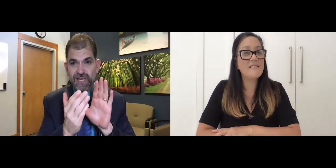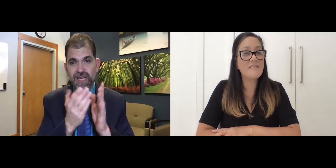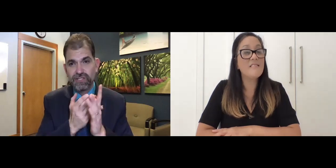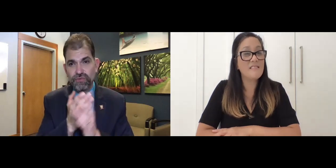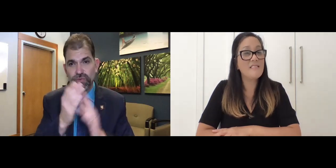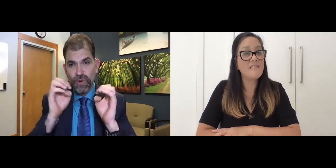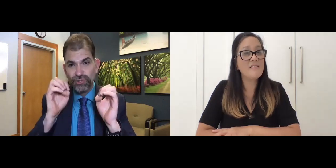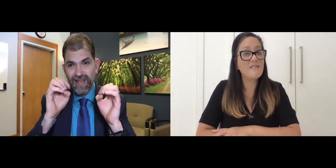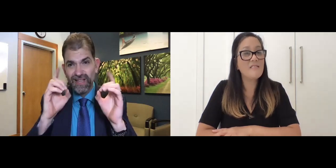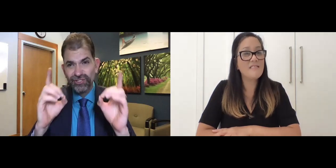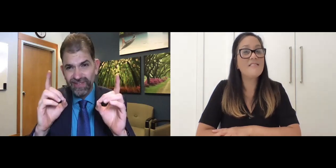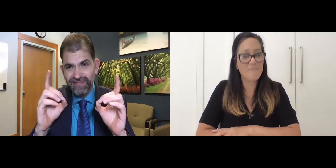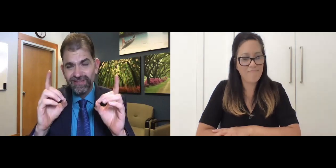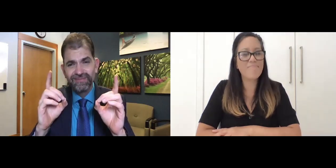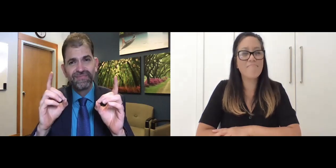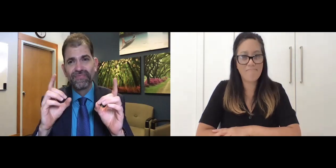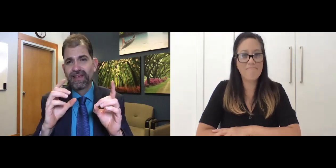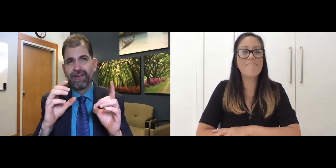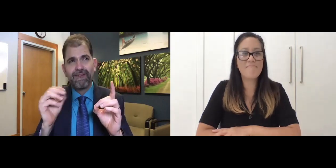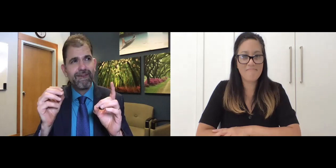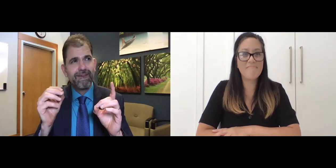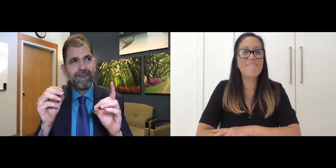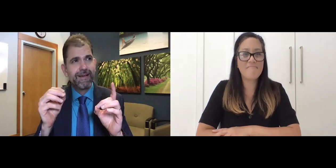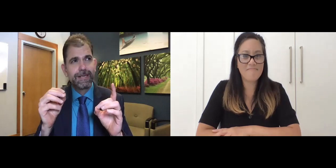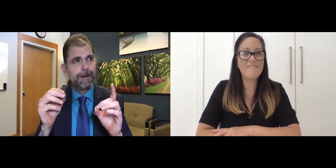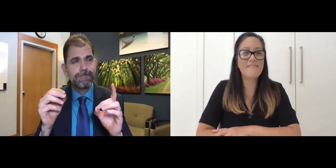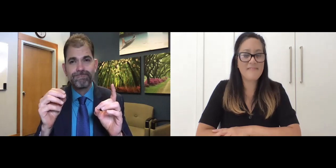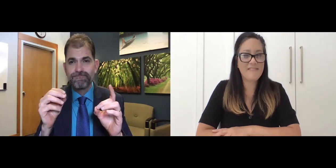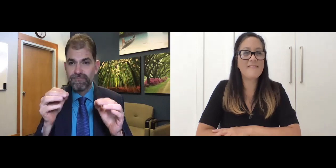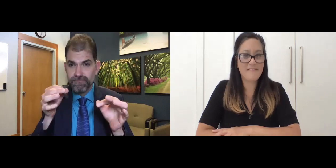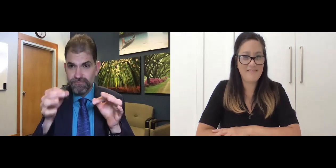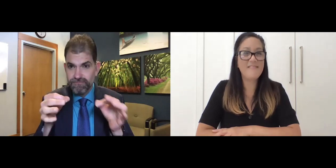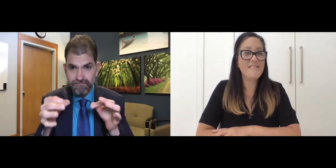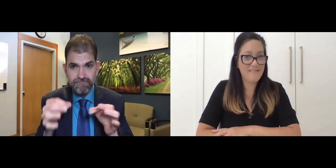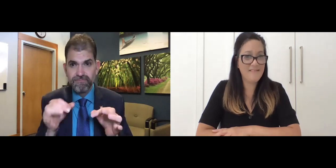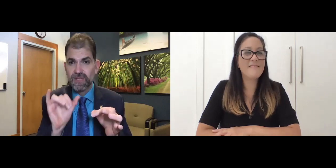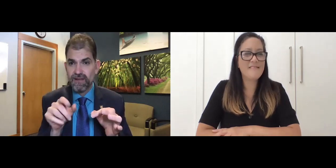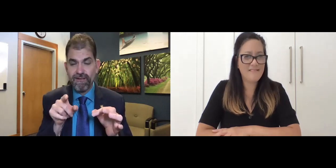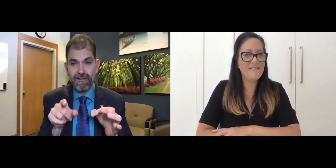the best way to face it or address it is through education.